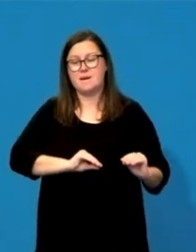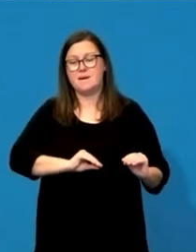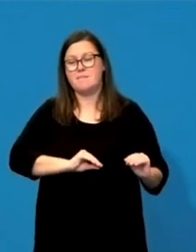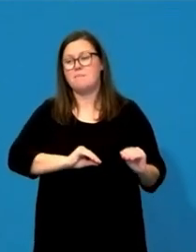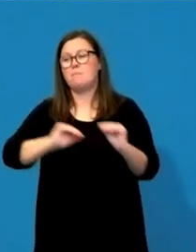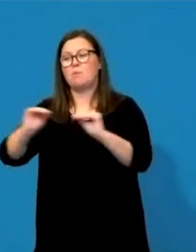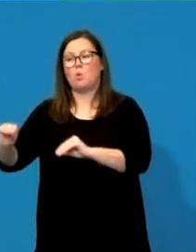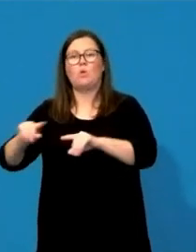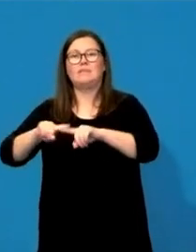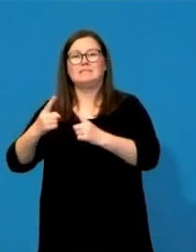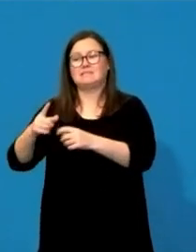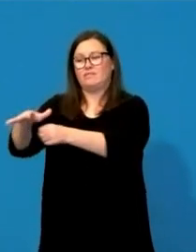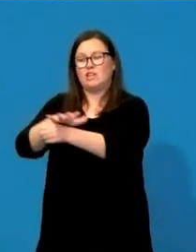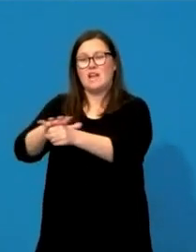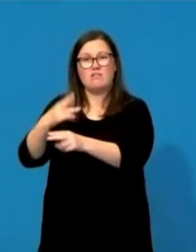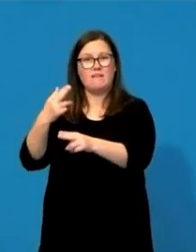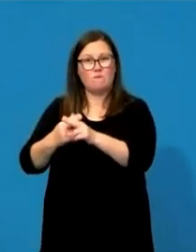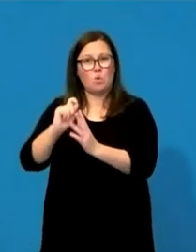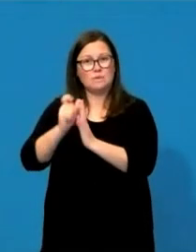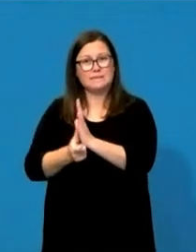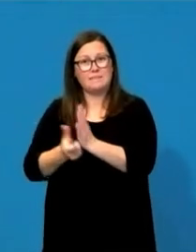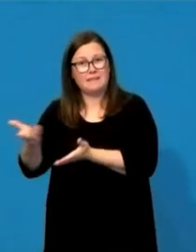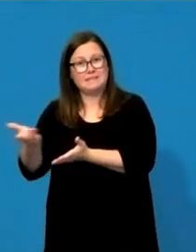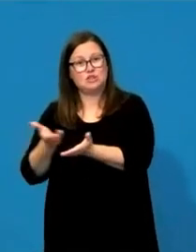near their siblings? Yes. They actually get physically sick.